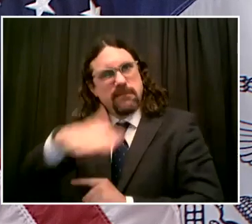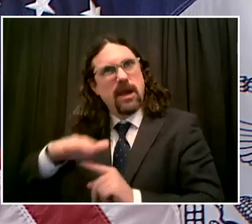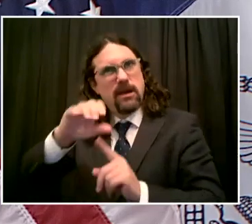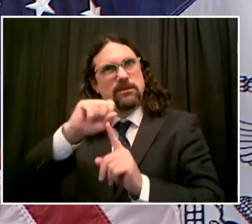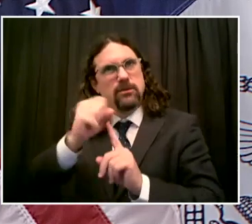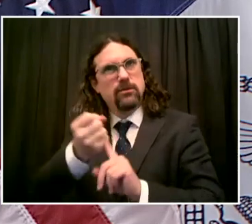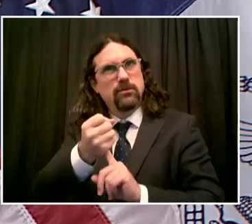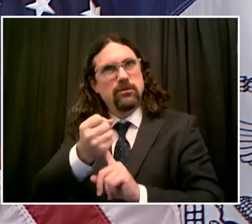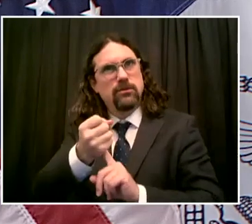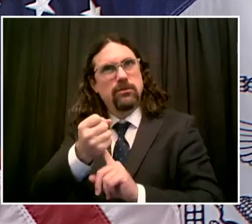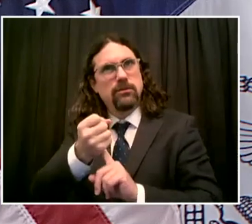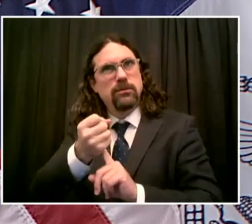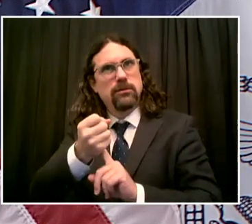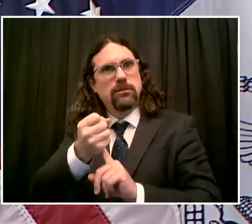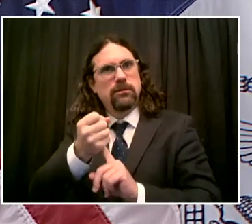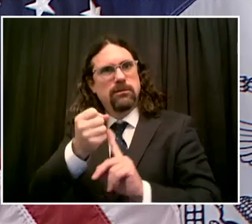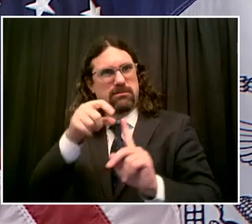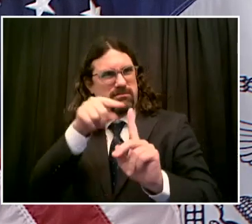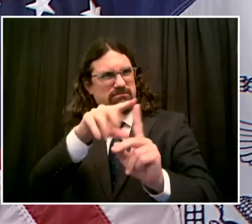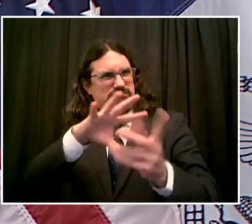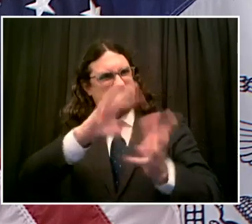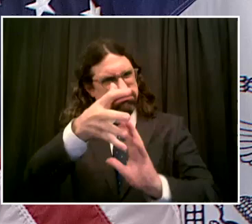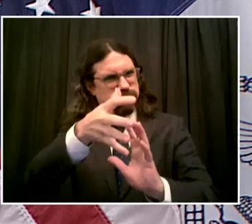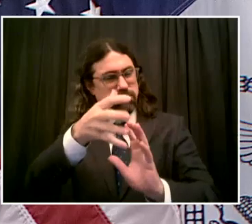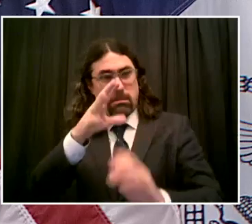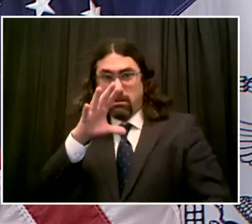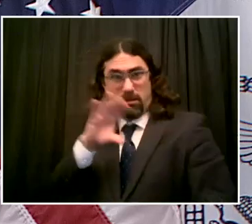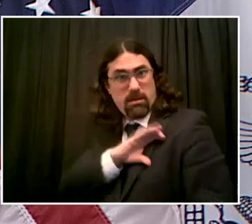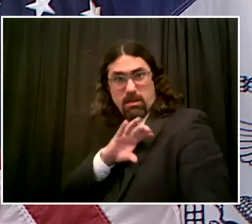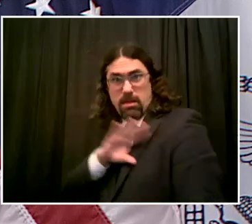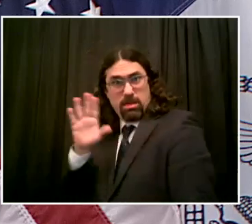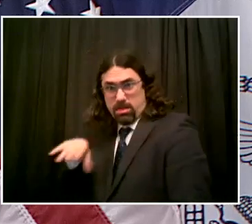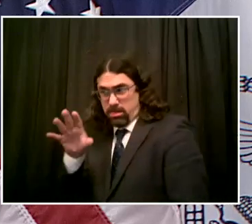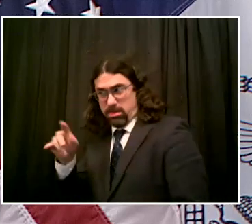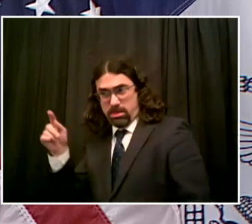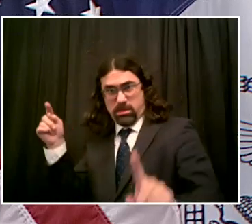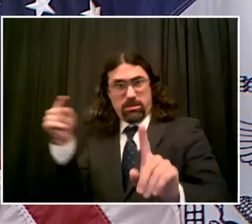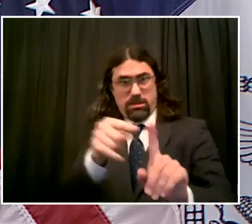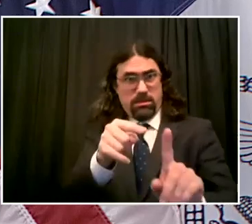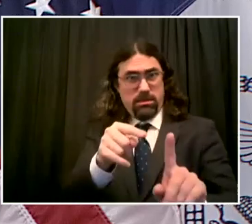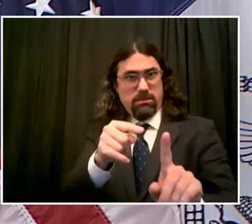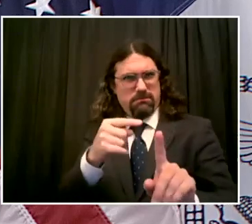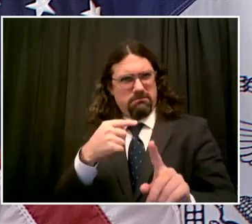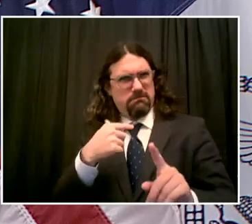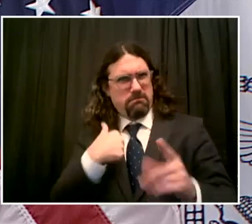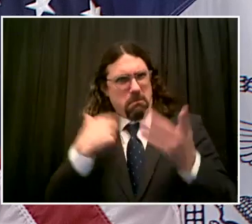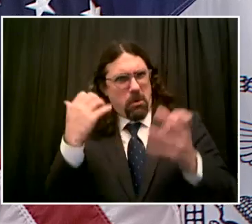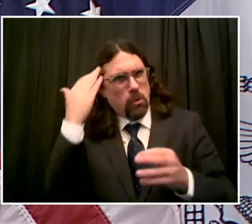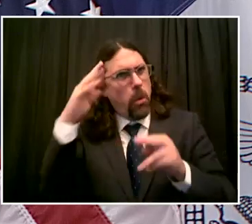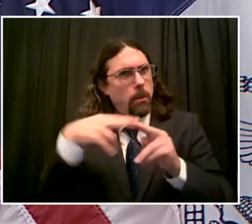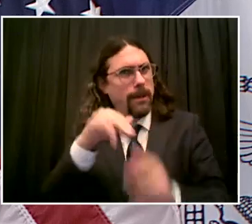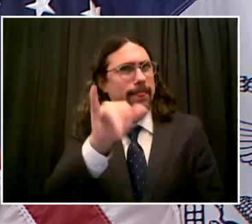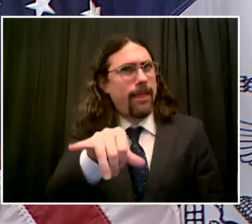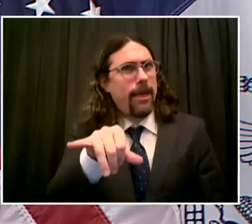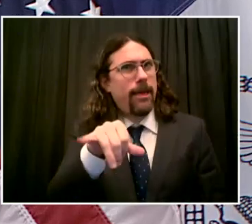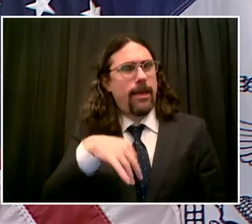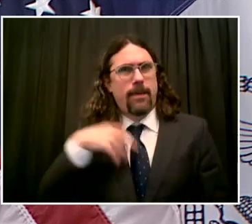MAYBE THERE WAS A GOOD REASON WHY IT WASN'T POSSIBLE TO DO WHAT THEY NORMALLY WANTED TO